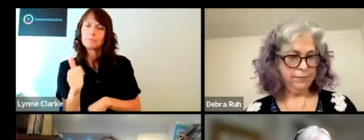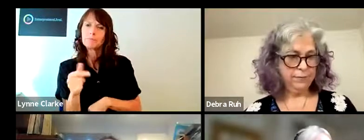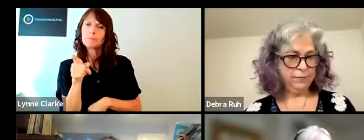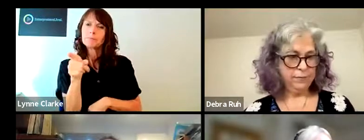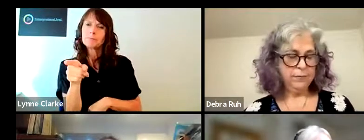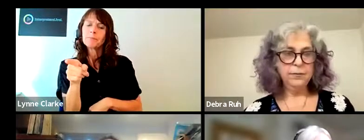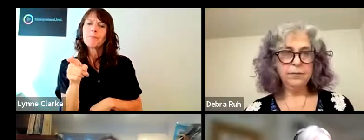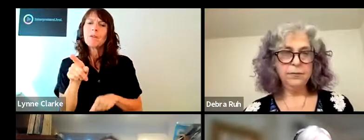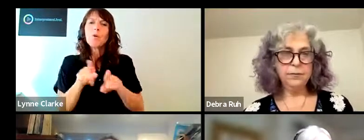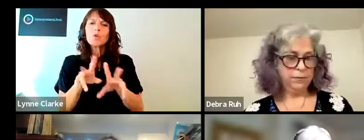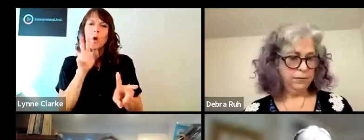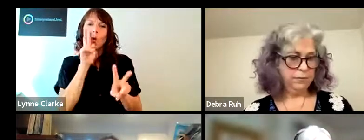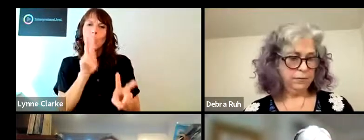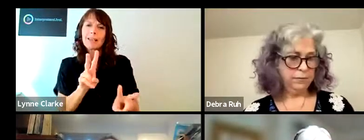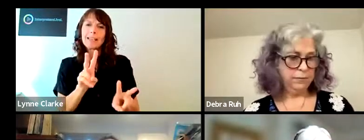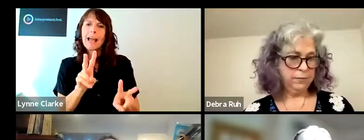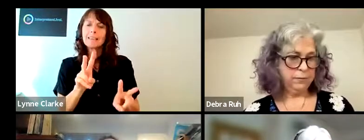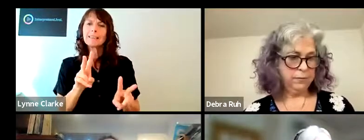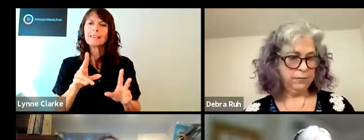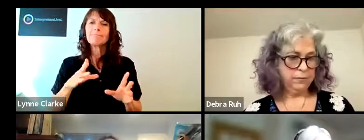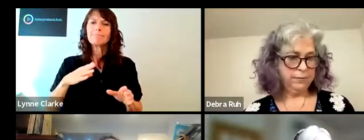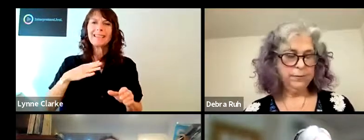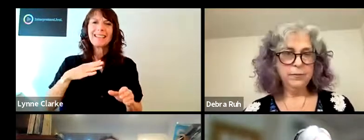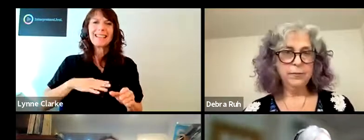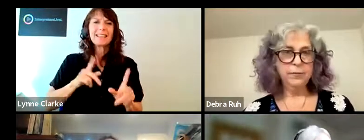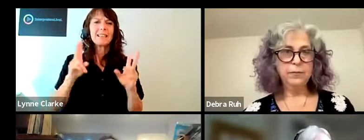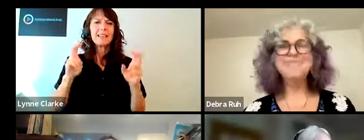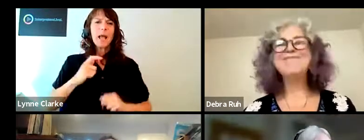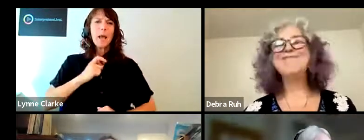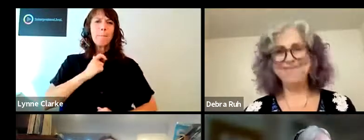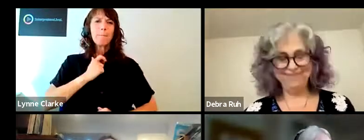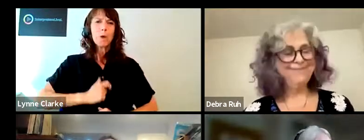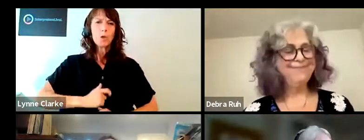contradictory needs, this is where personalization comes in. We need to be thinking about more than